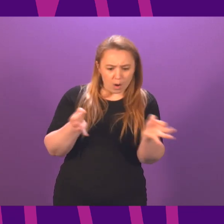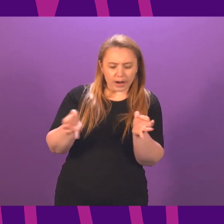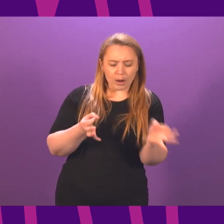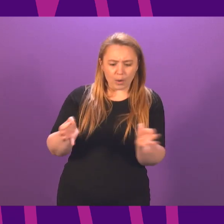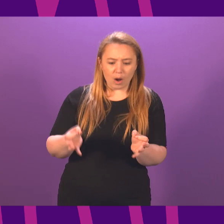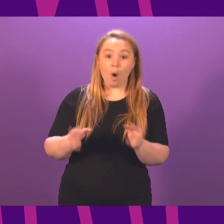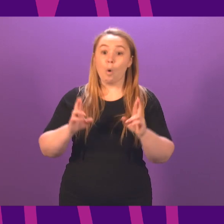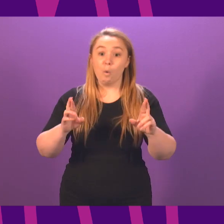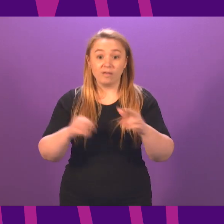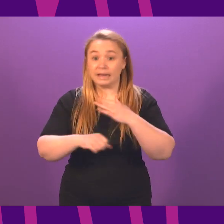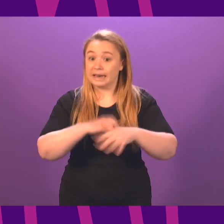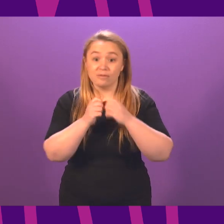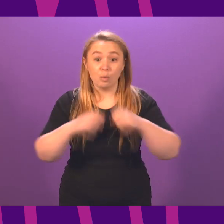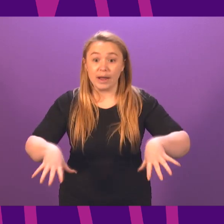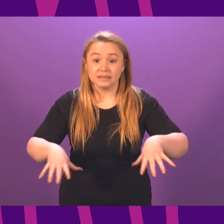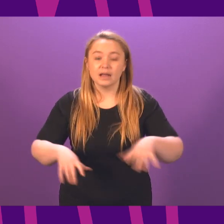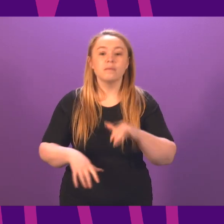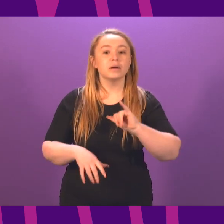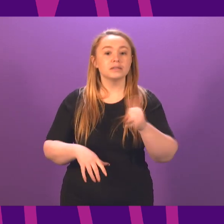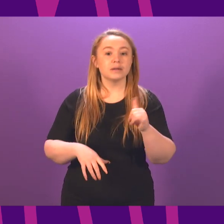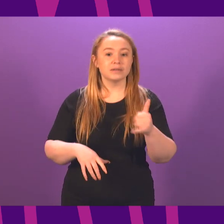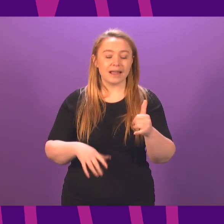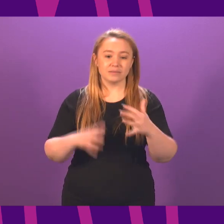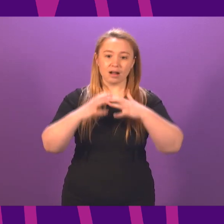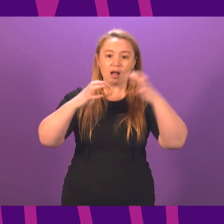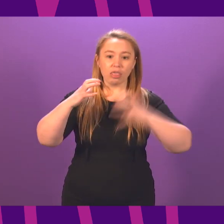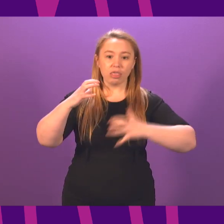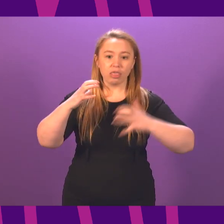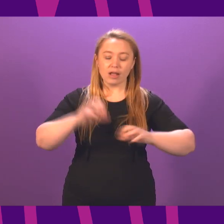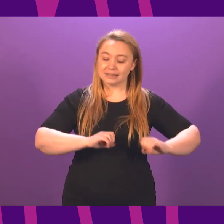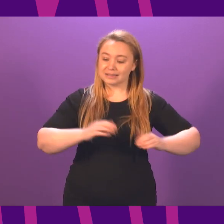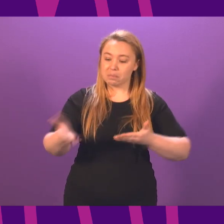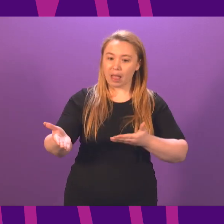never happens—of some large-scale breakdown in the supply chain, such as a big freezer